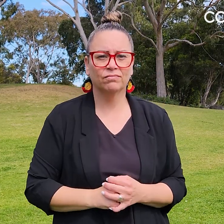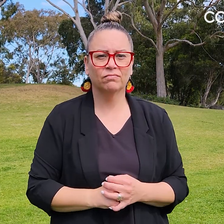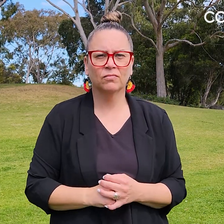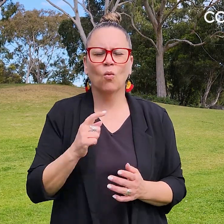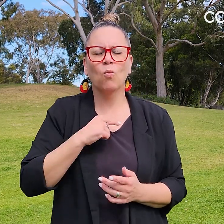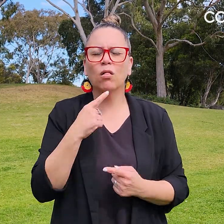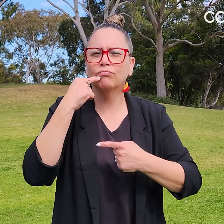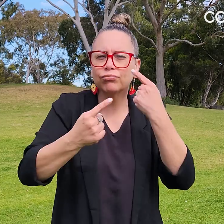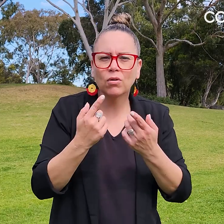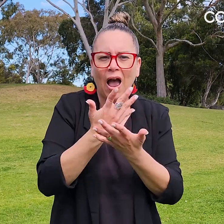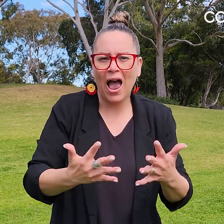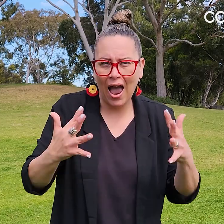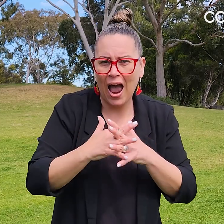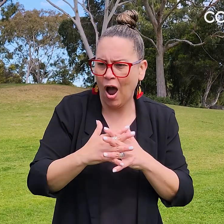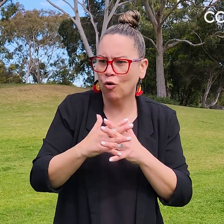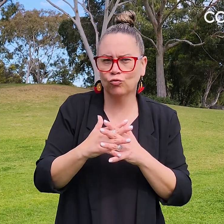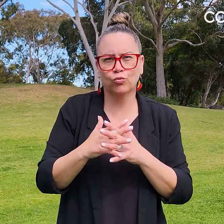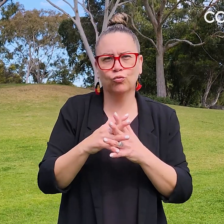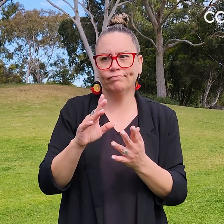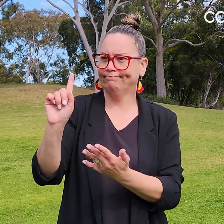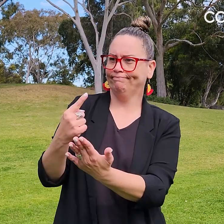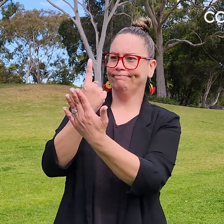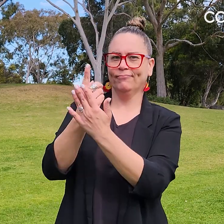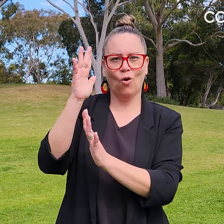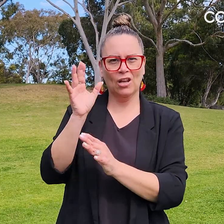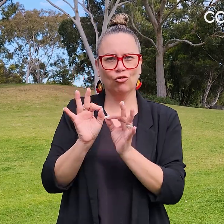I will explain how you can get an Auslan interpreter.